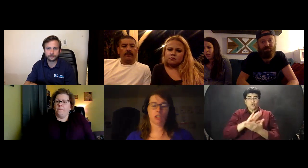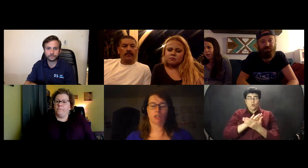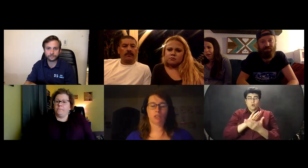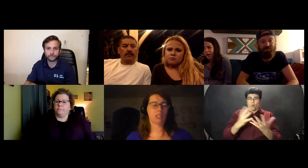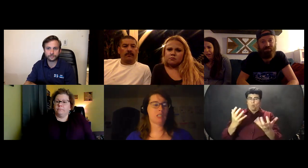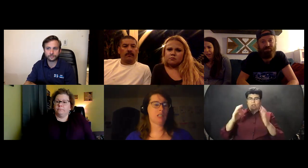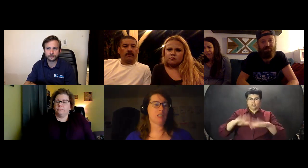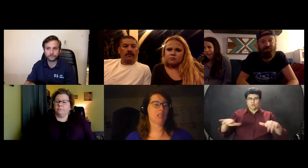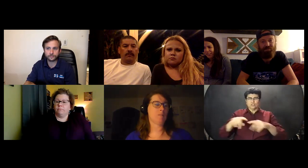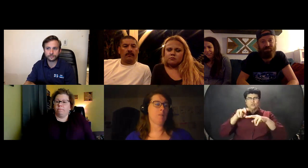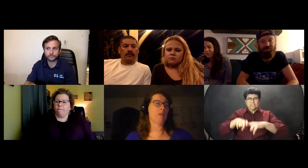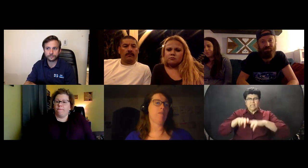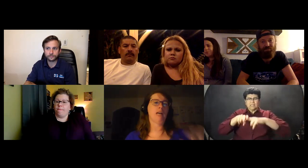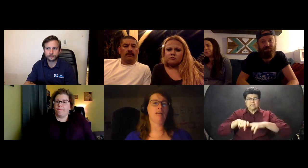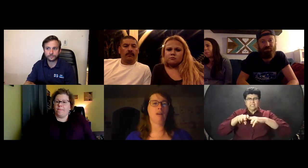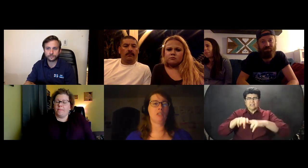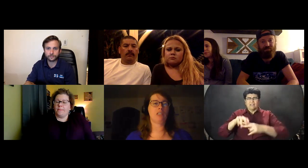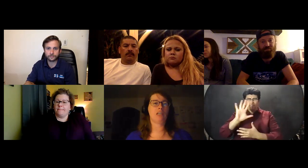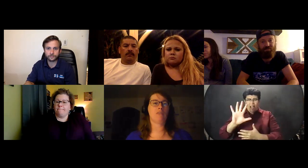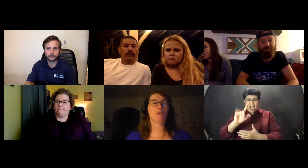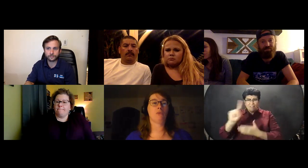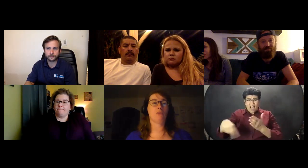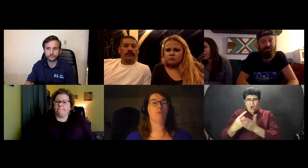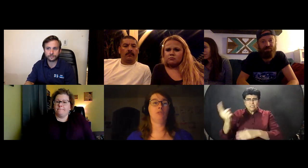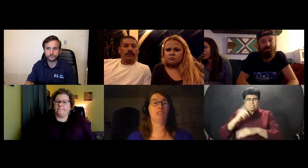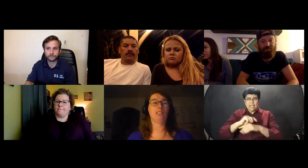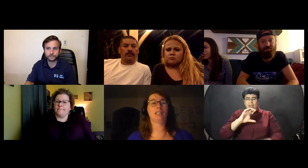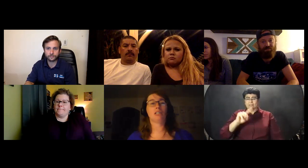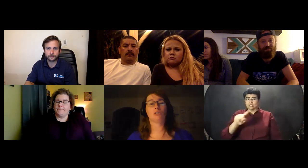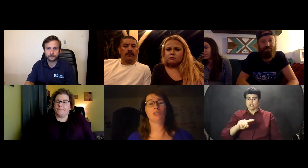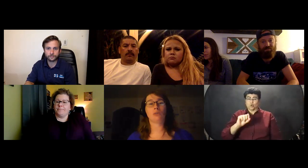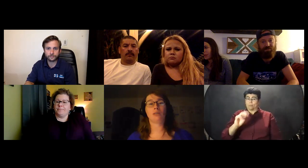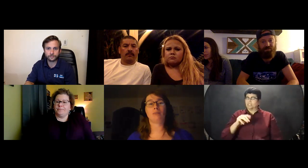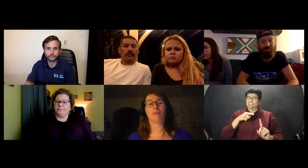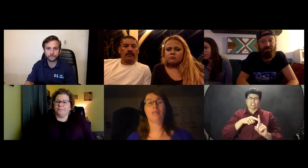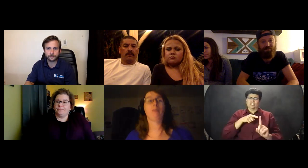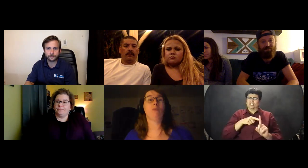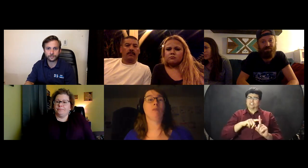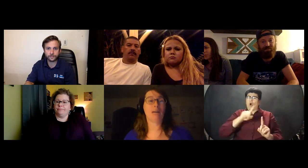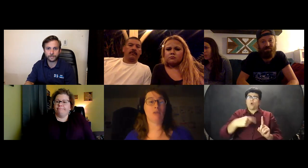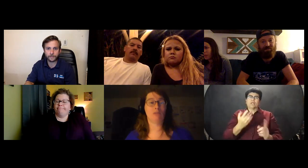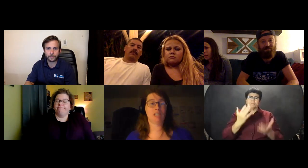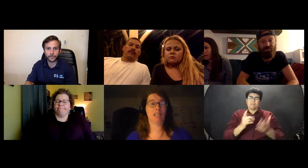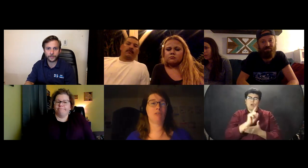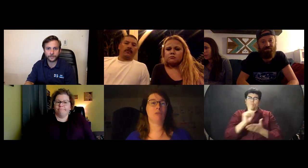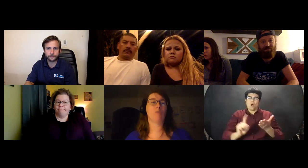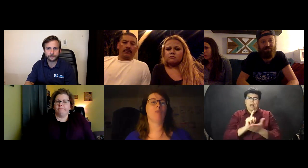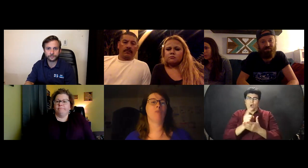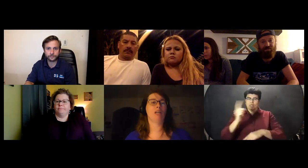be sitting in five hours a day of zoom she's actually only doing